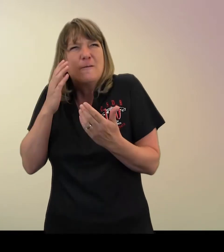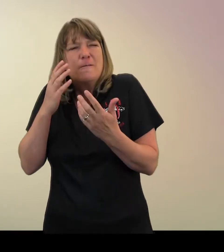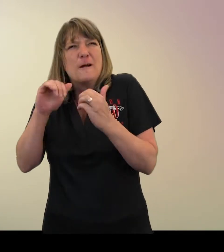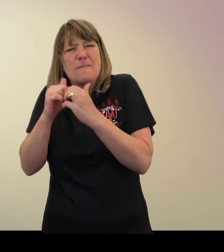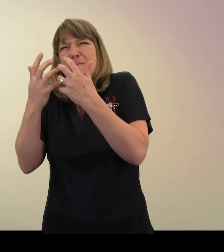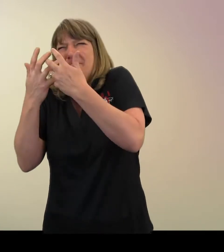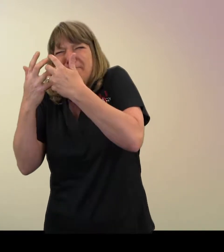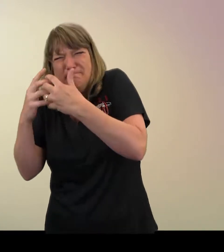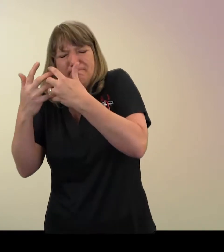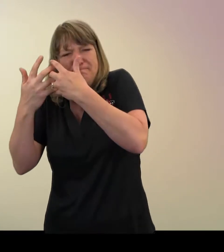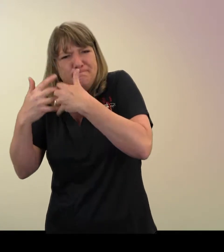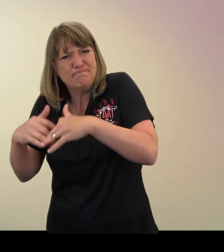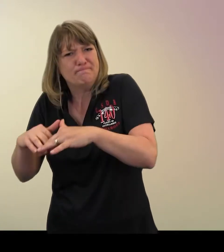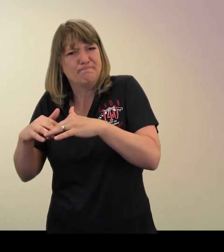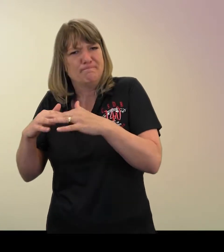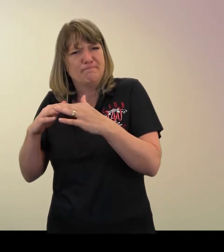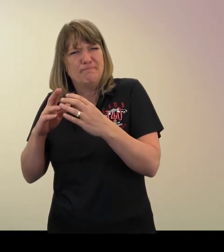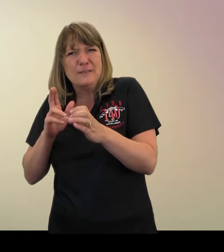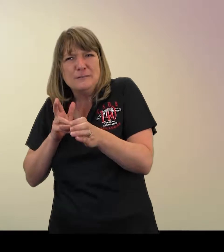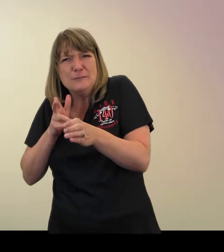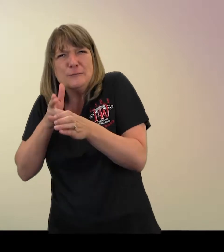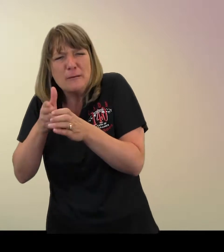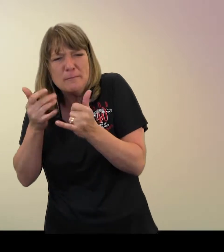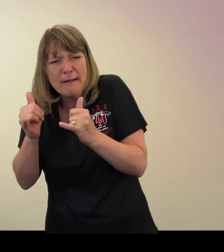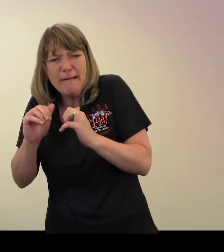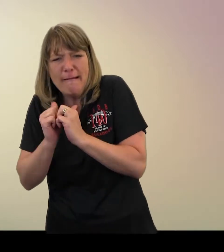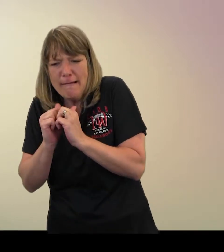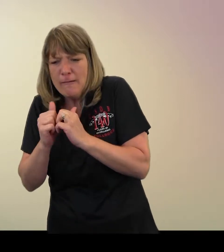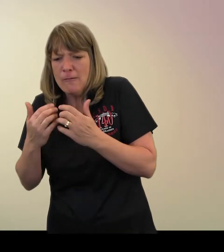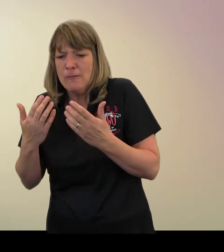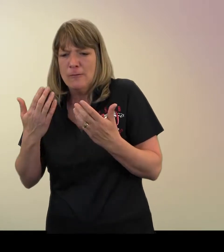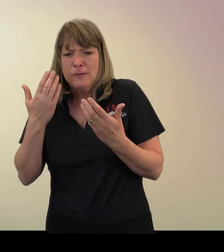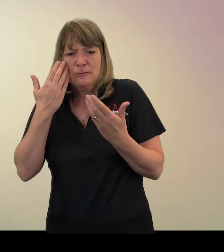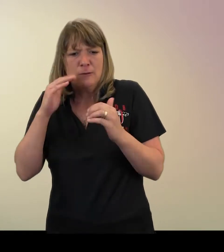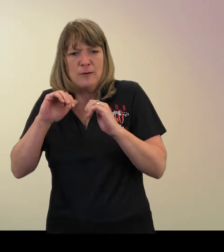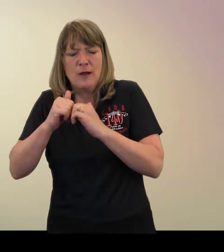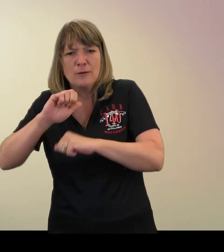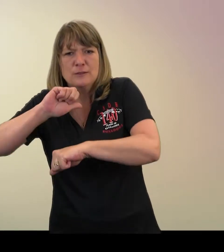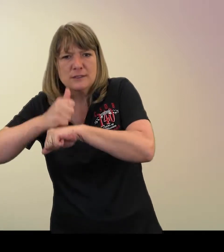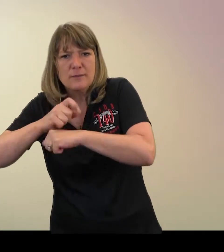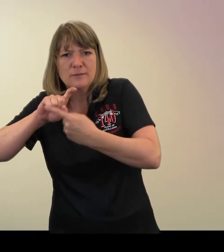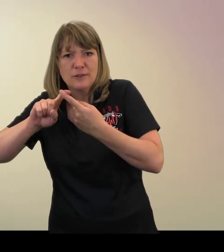to make it work. They don't know how to join other peers play. They don't know how to establish